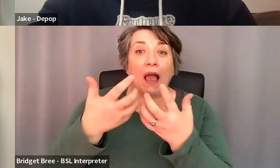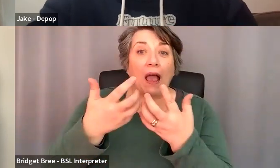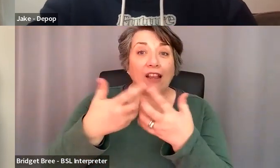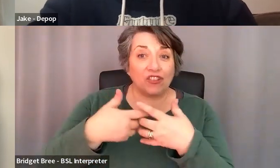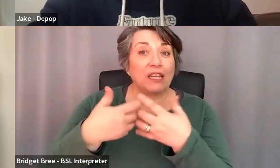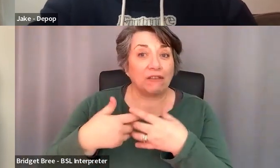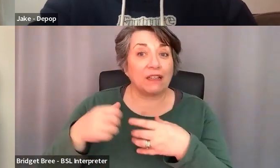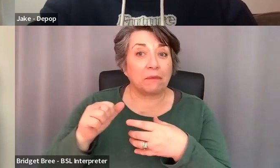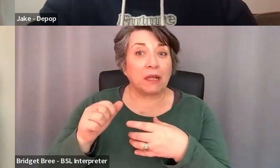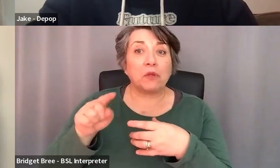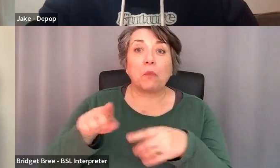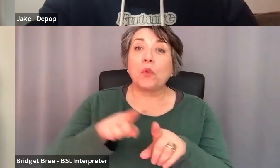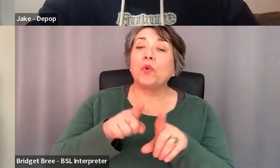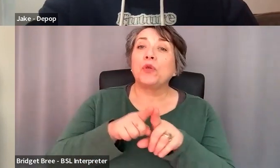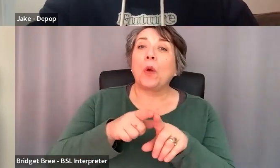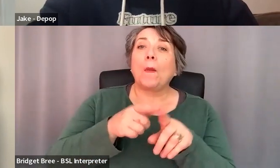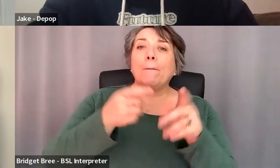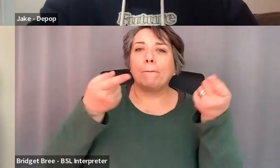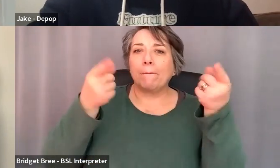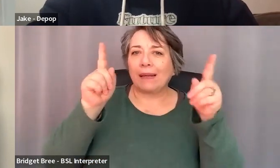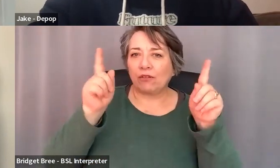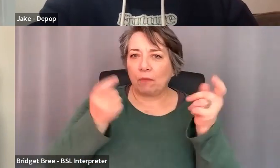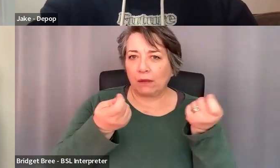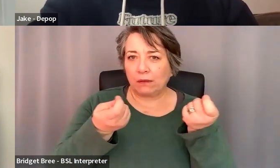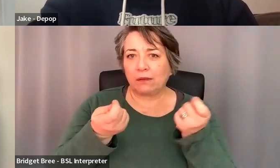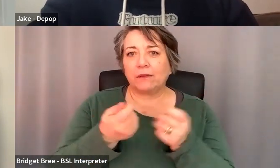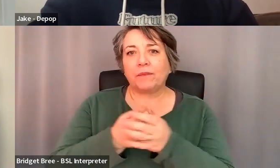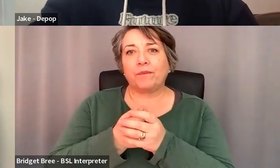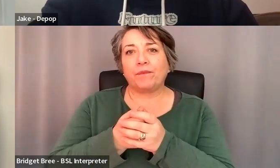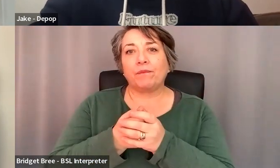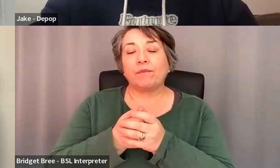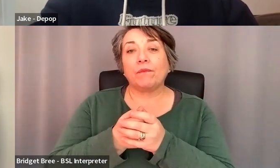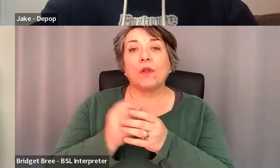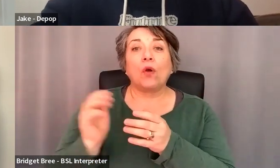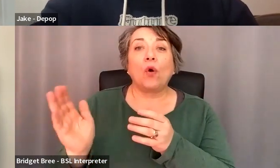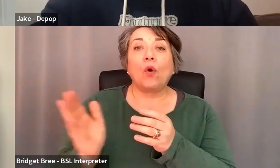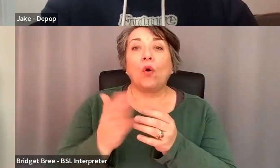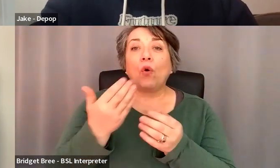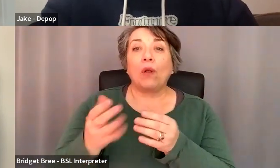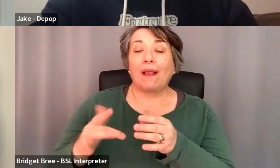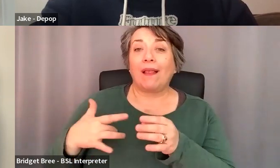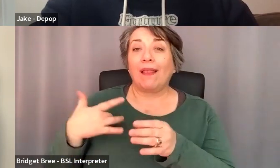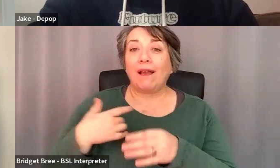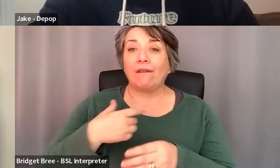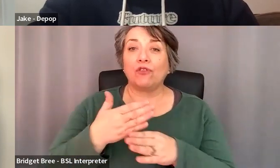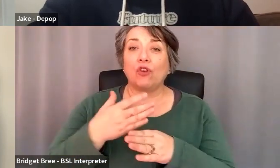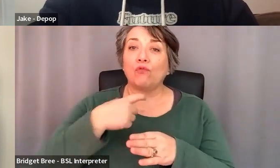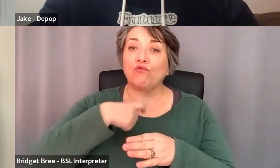including management as well. All of the live roles are on the website. All of our libraries are on our website, but some of the live roles that we have includes